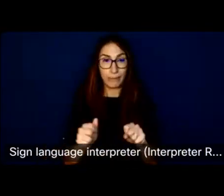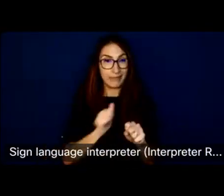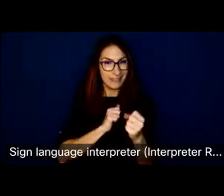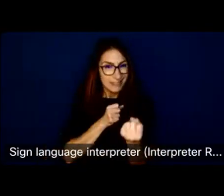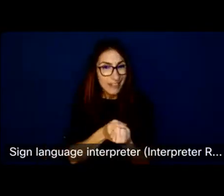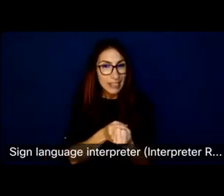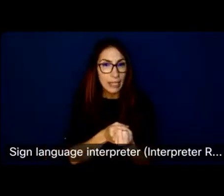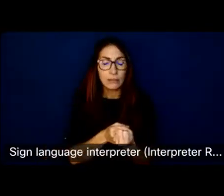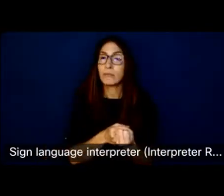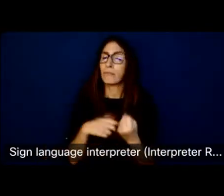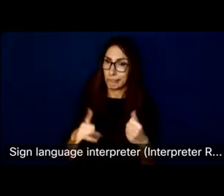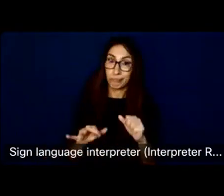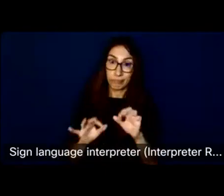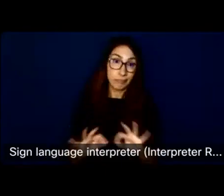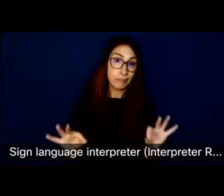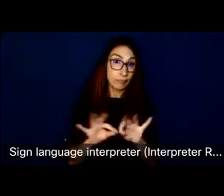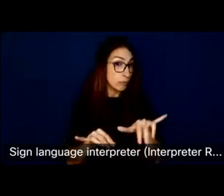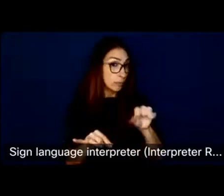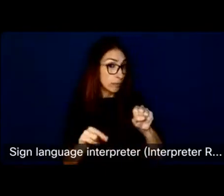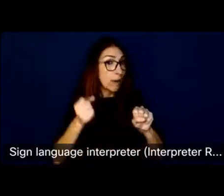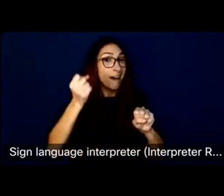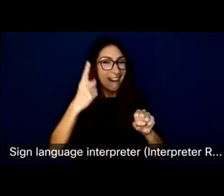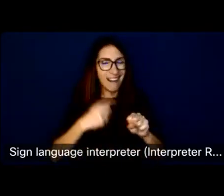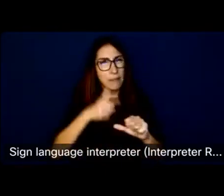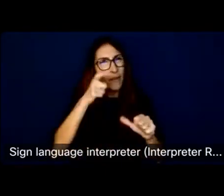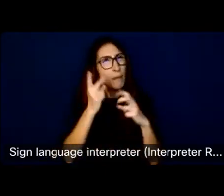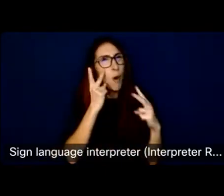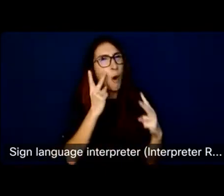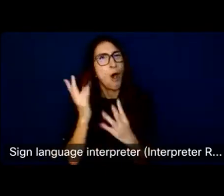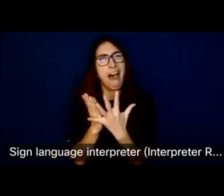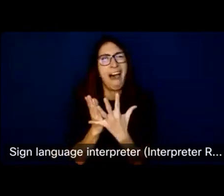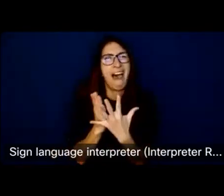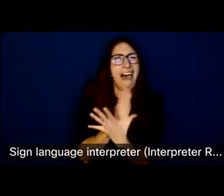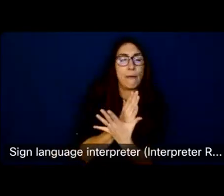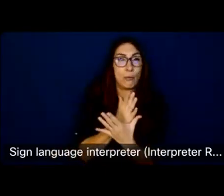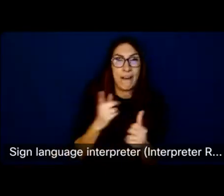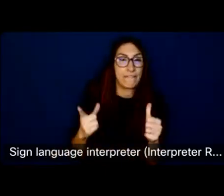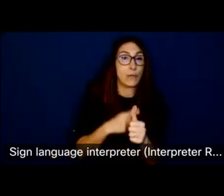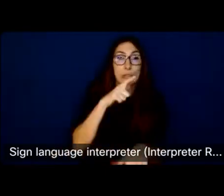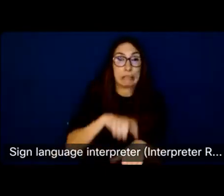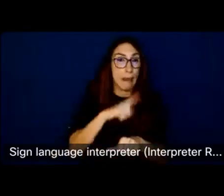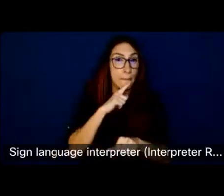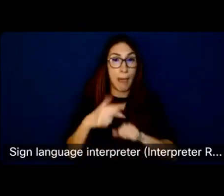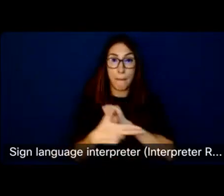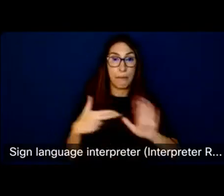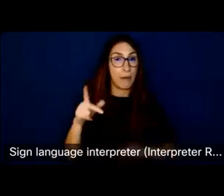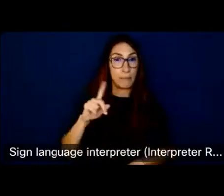very early on in the beginning of my diagnosis, I didn't know any of this, and I didn't know how to do any of this, and I was